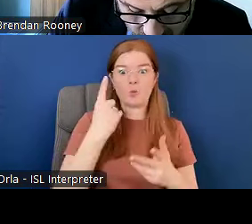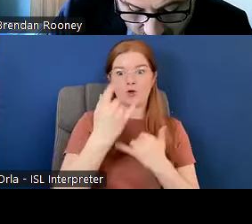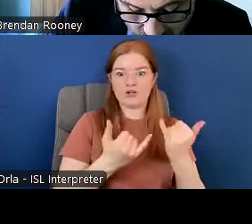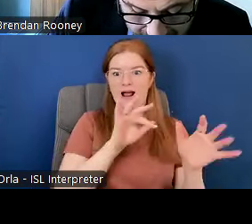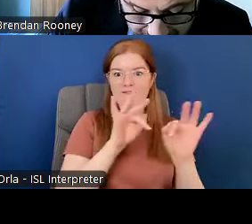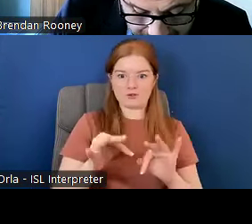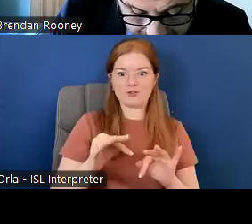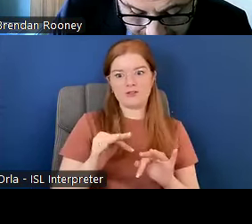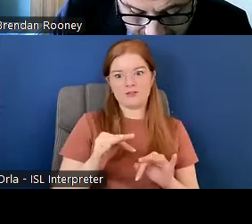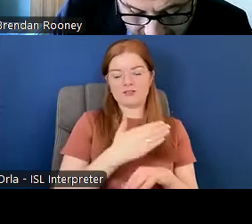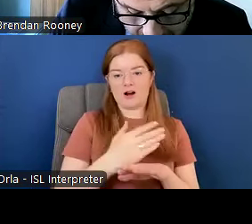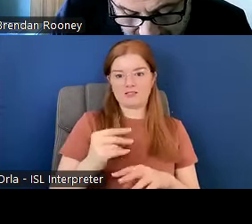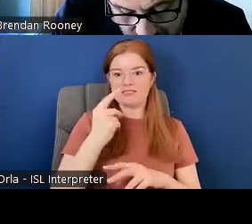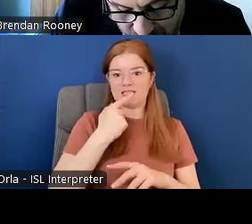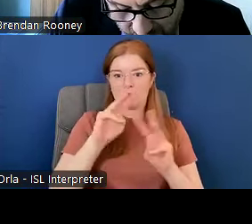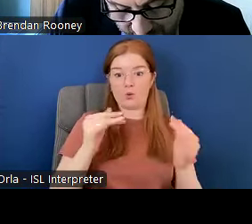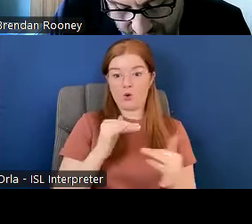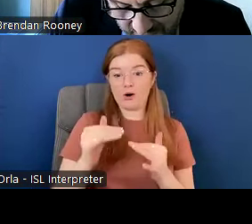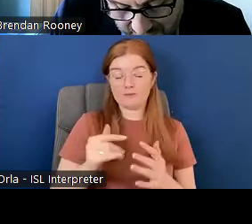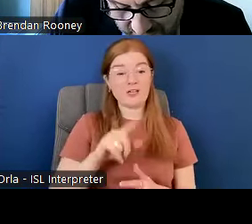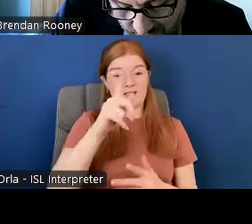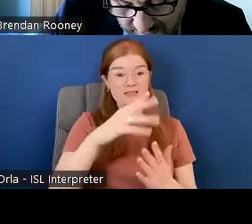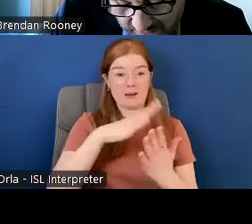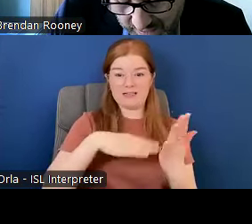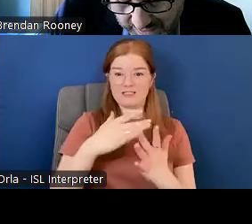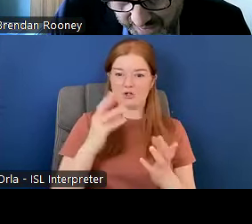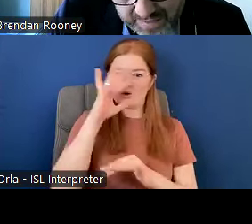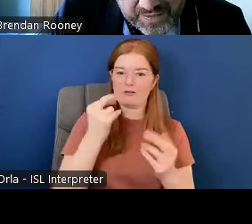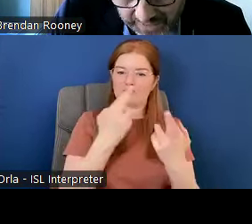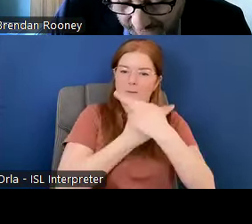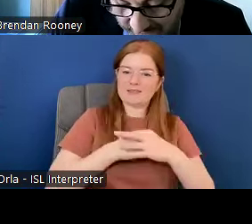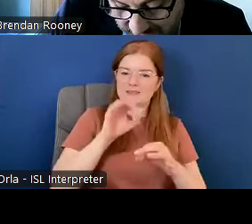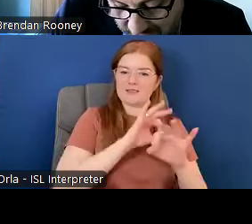World War. The painting which romanticizes The west of Ireland, specifically in a